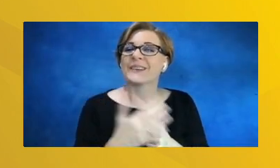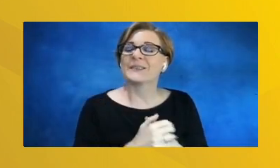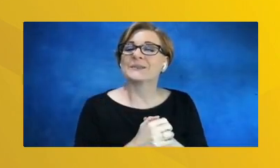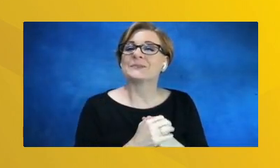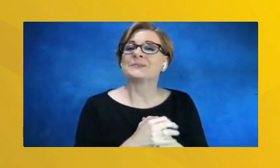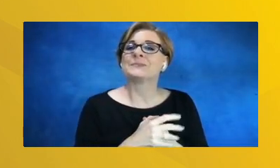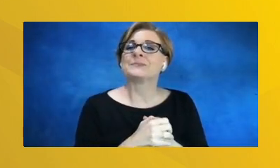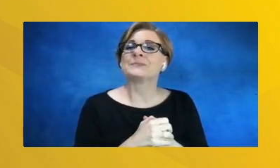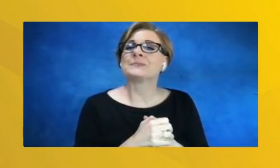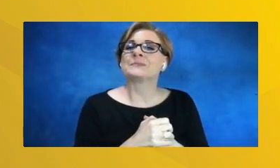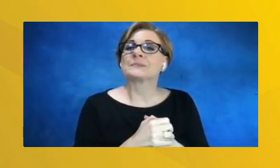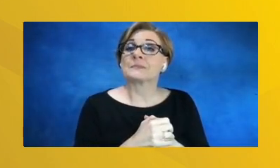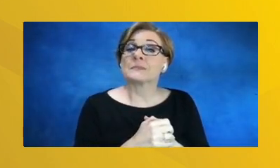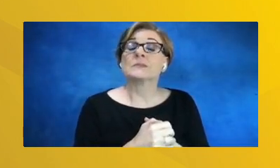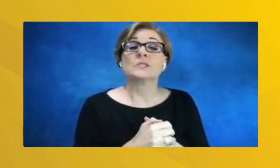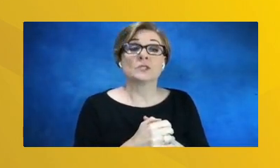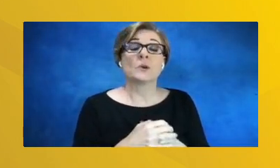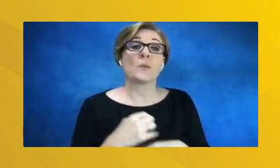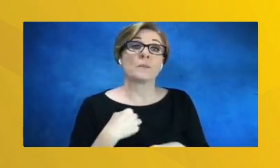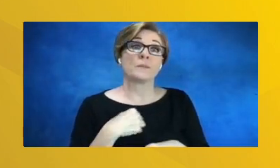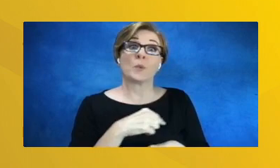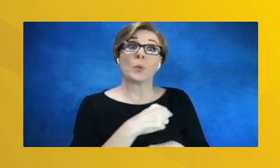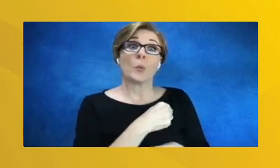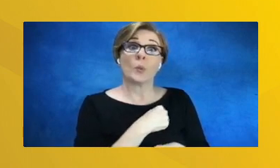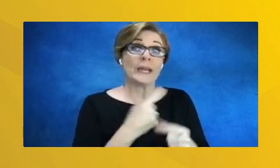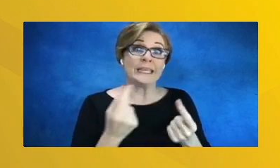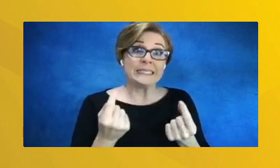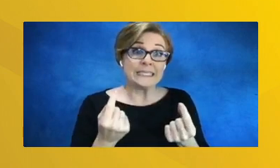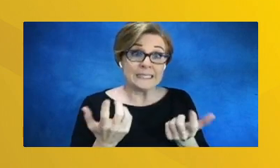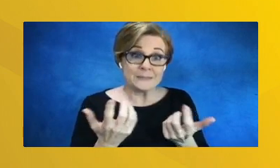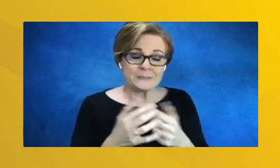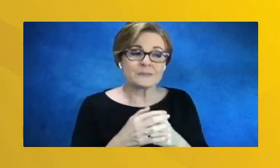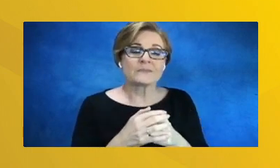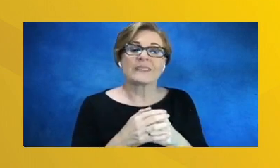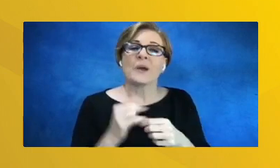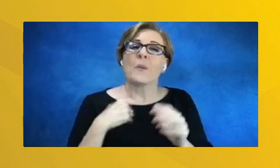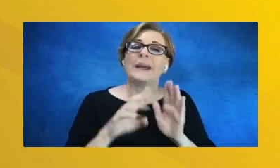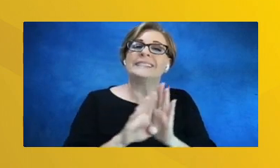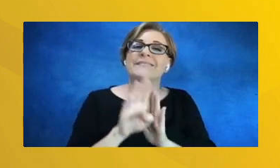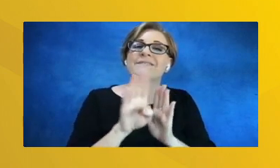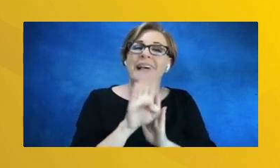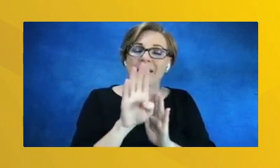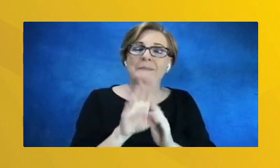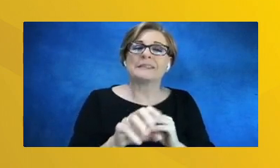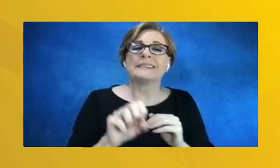What we've done is we've created a Smithsonian treasure hunt.